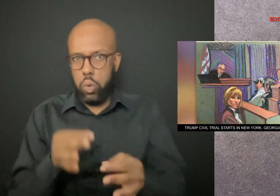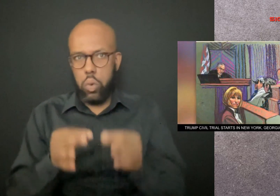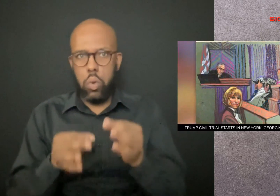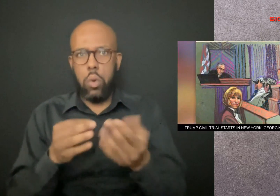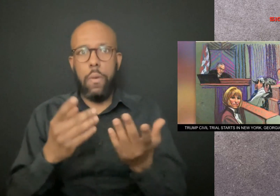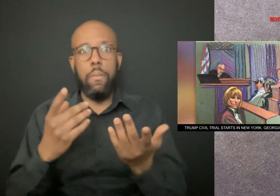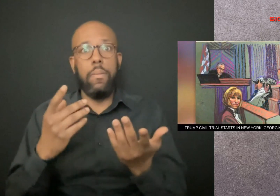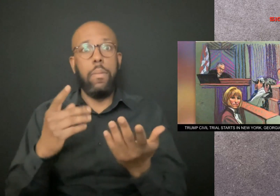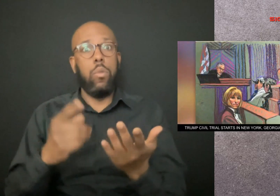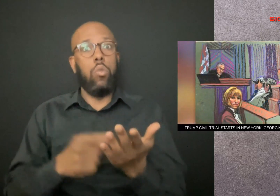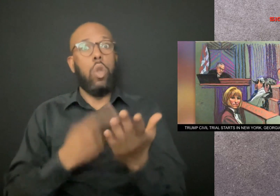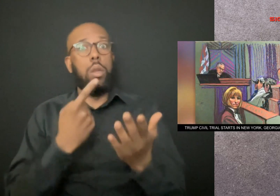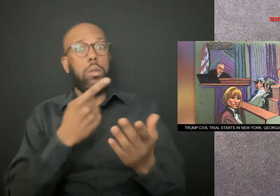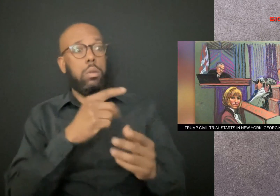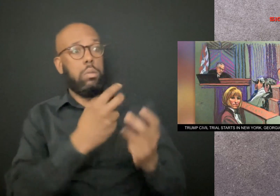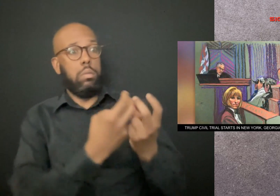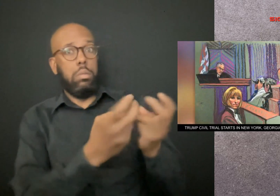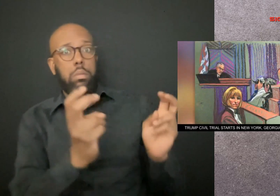Trump is not likely to attend the trial